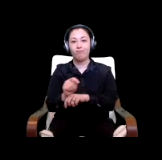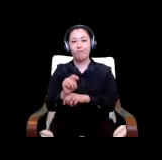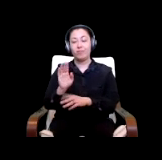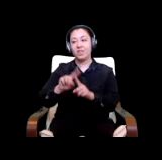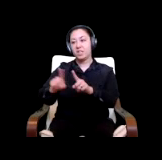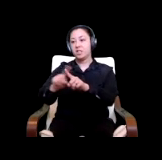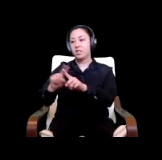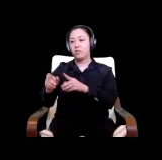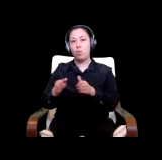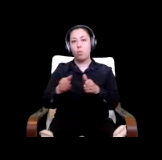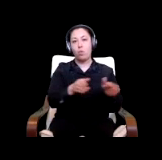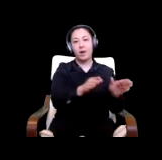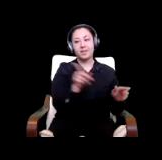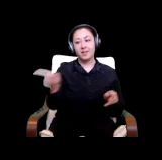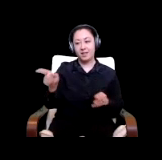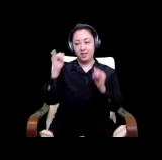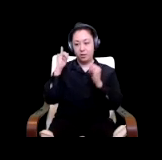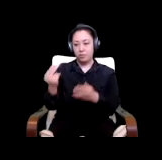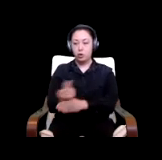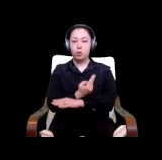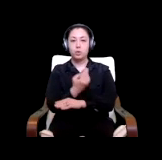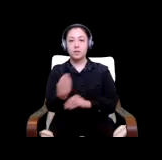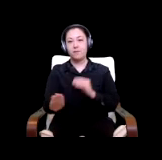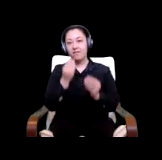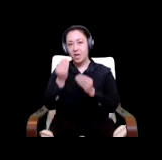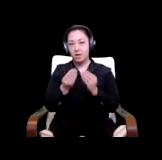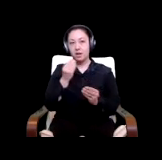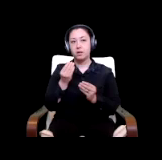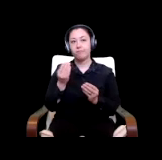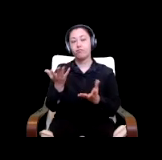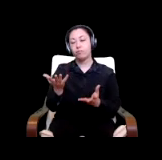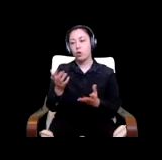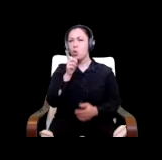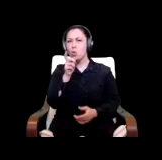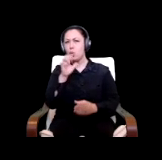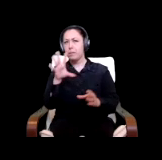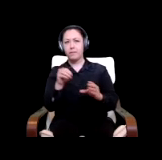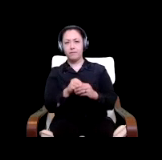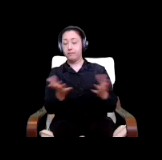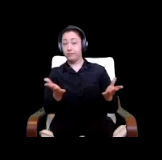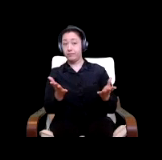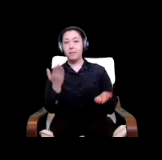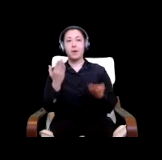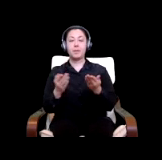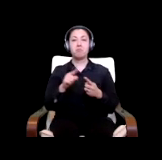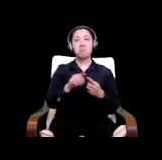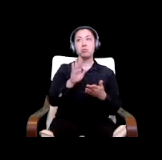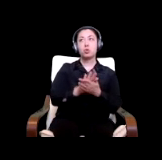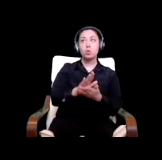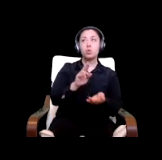Team members that might be involved here are school nurse, a luncheon staff, speech-language